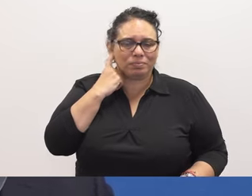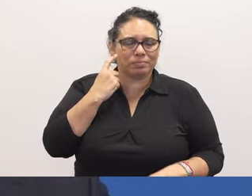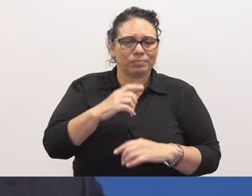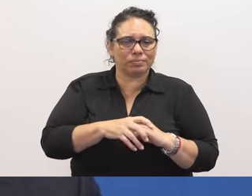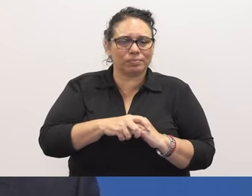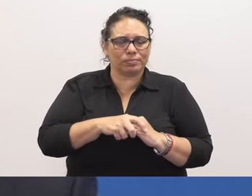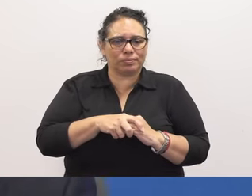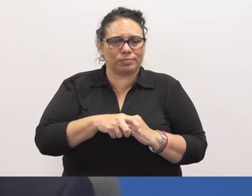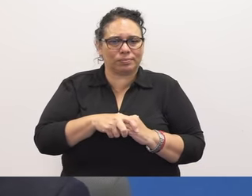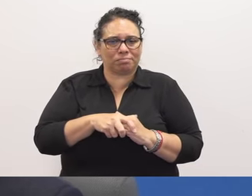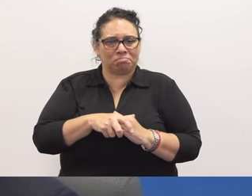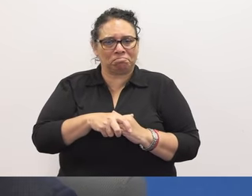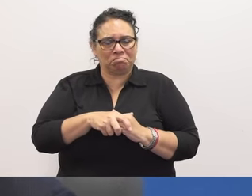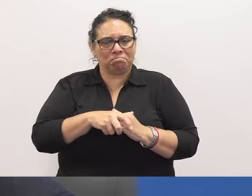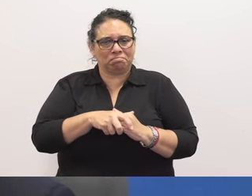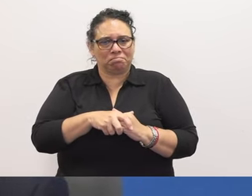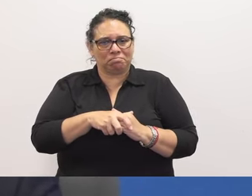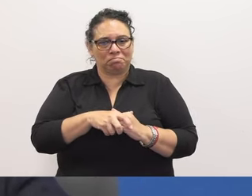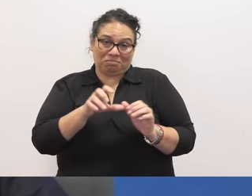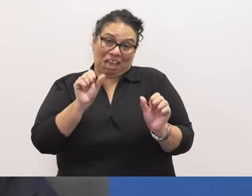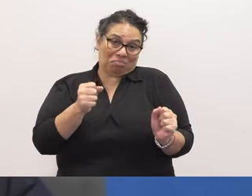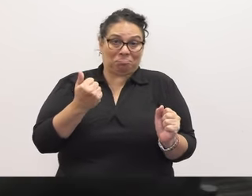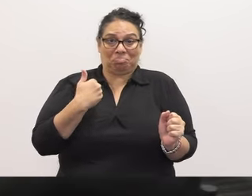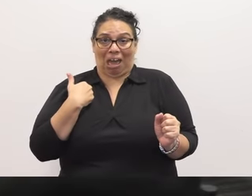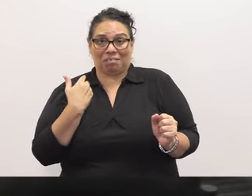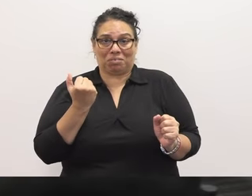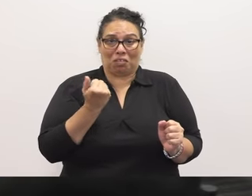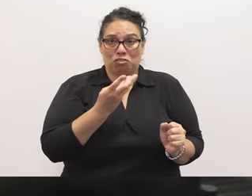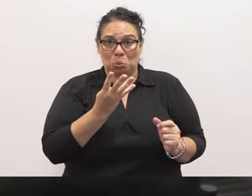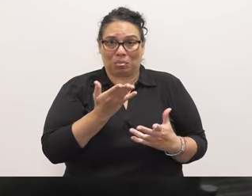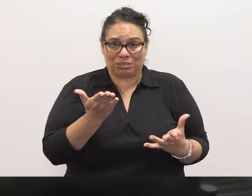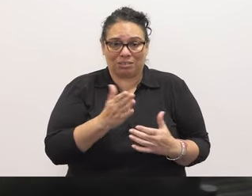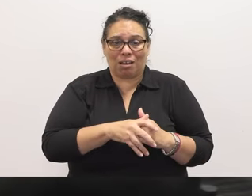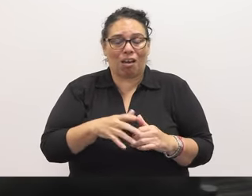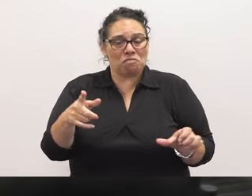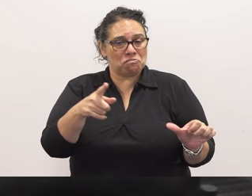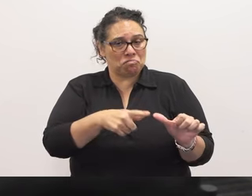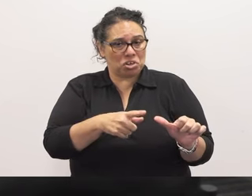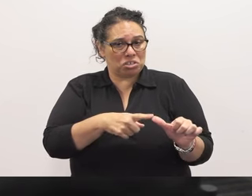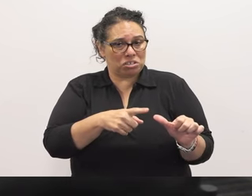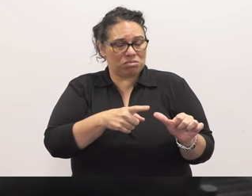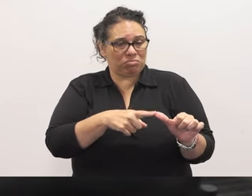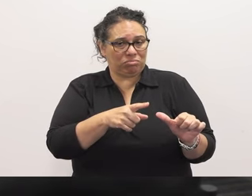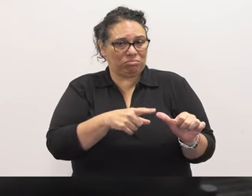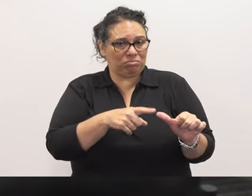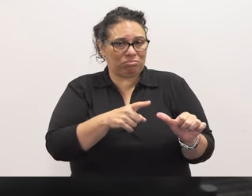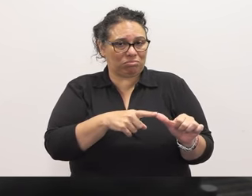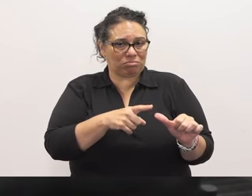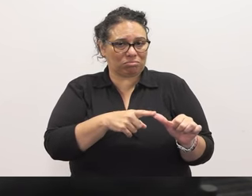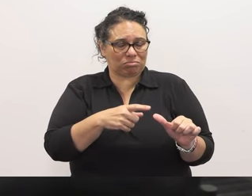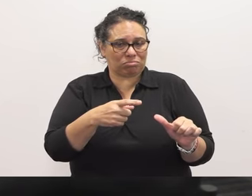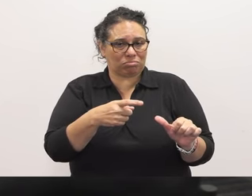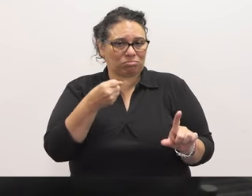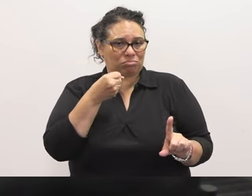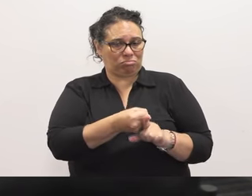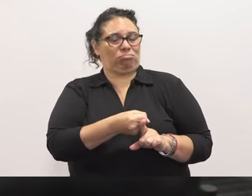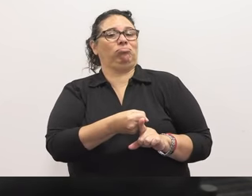Okay. Yeah, I got a couple things. So first thing that struck me as you were speaking